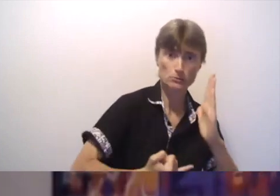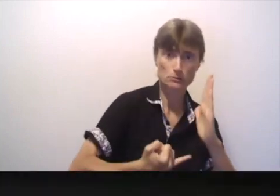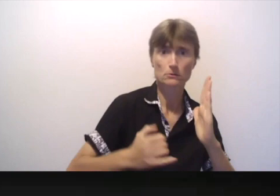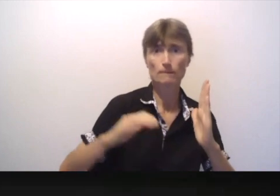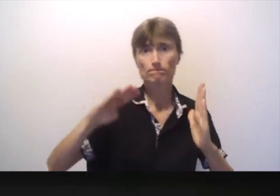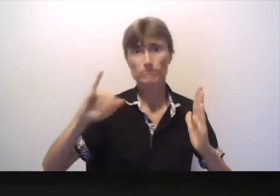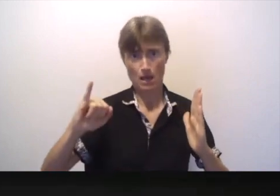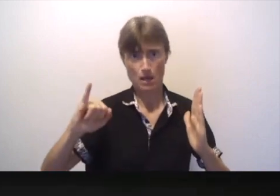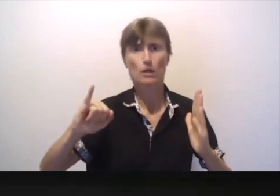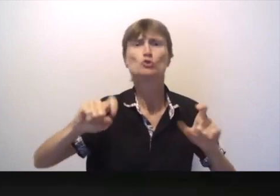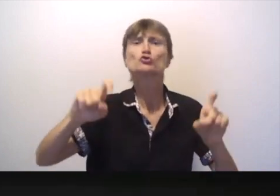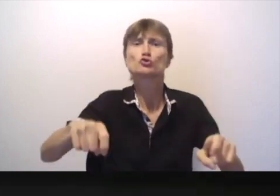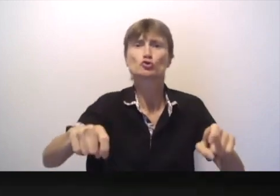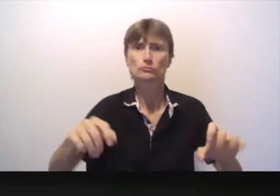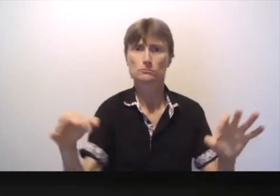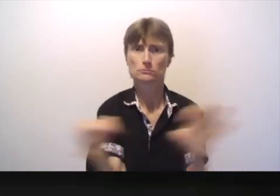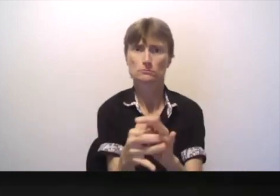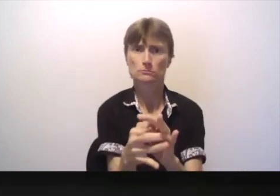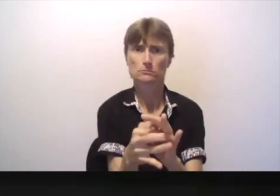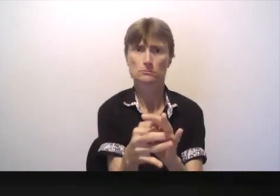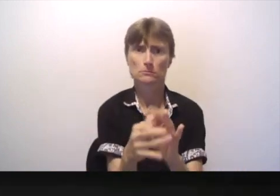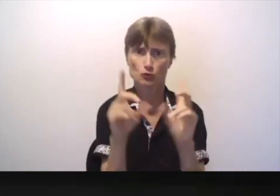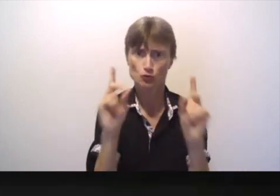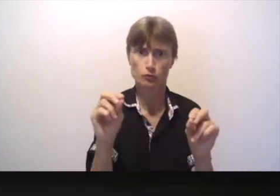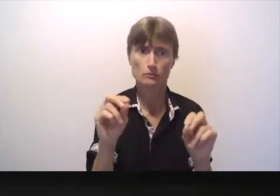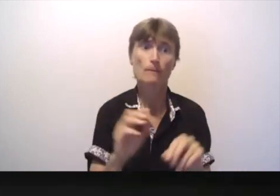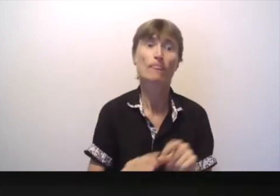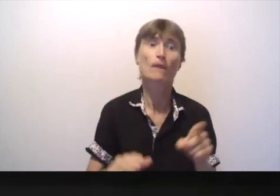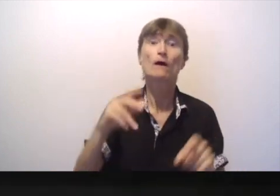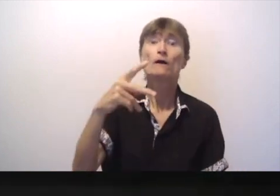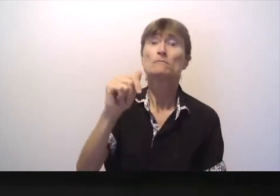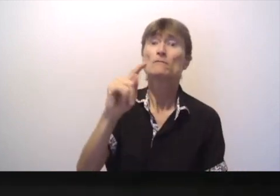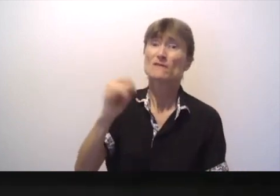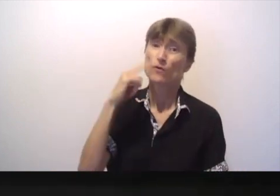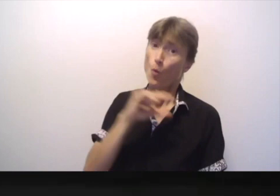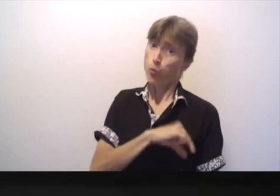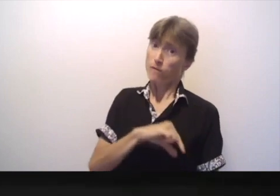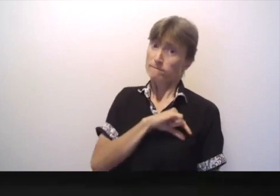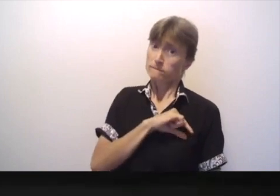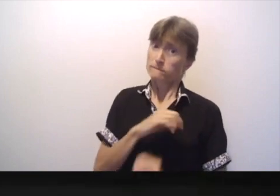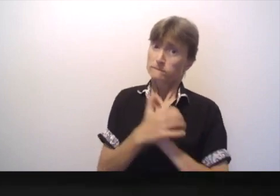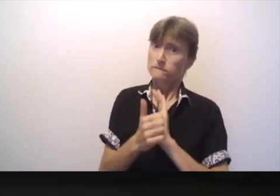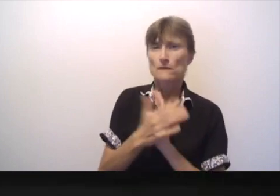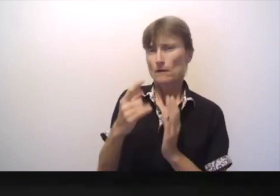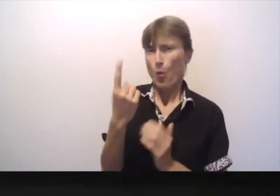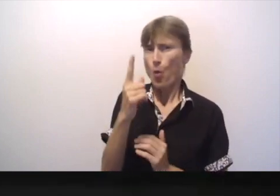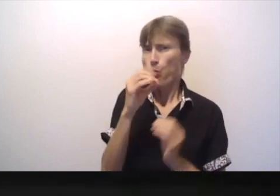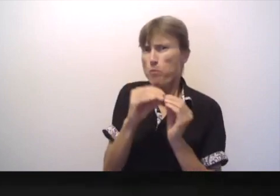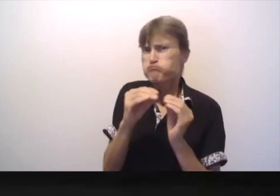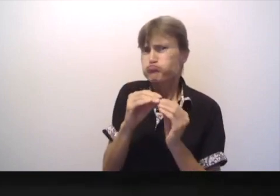um well i think that the the qualifications and again they're someone who's got more expertise around the specifics of the ubi